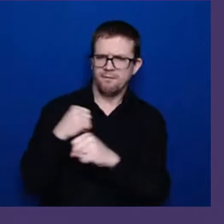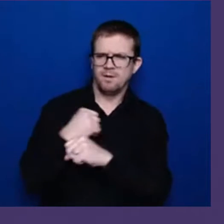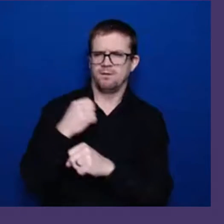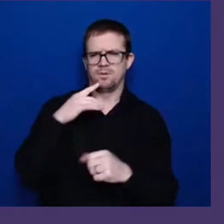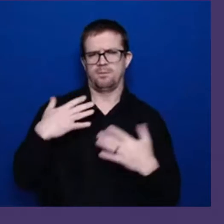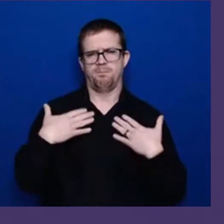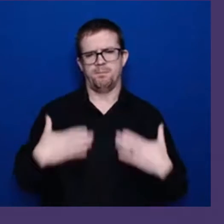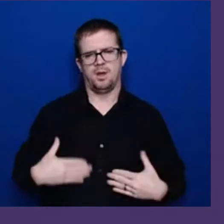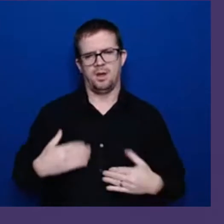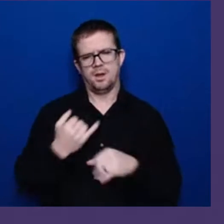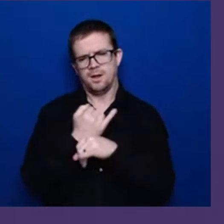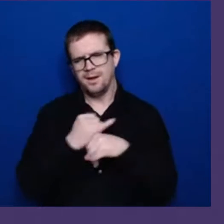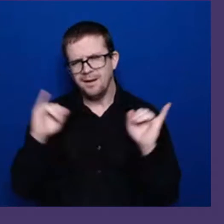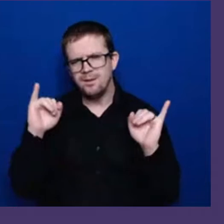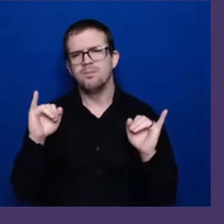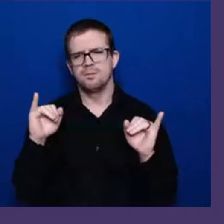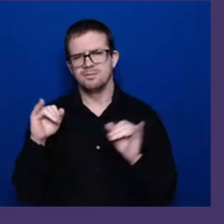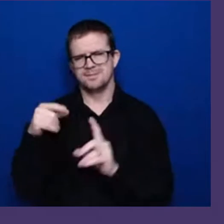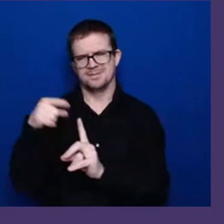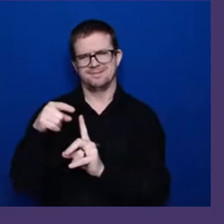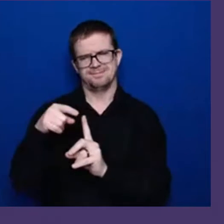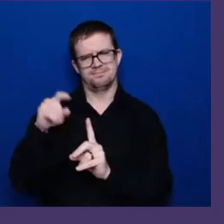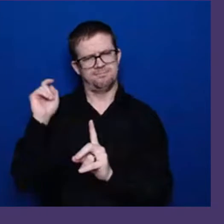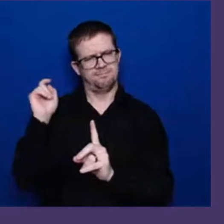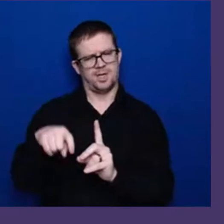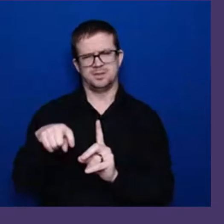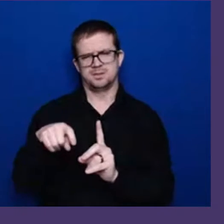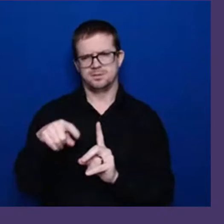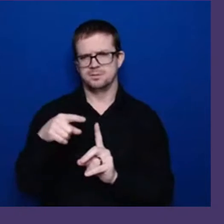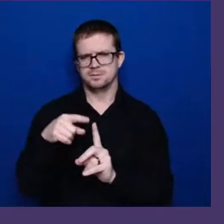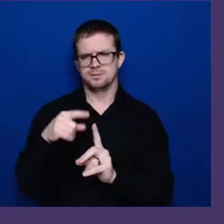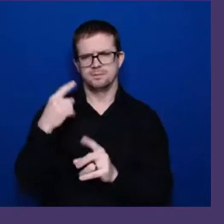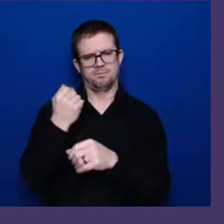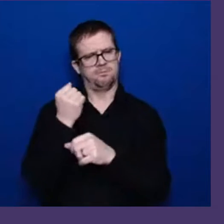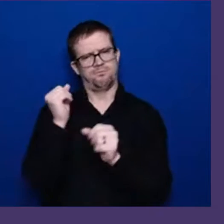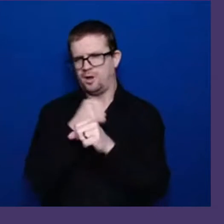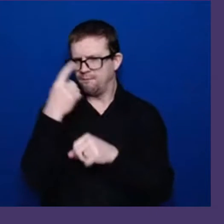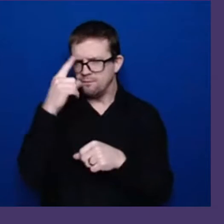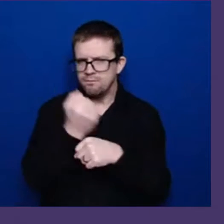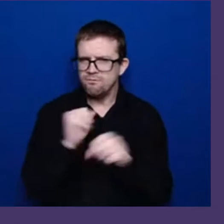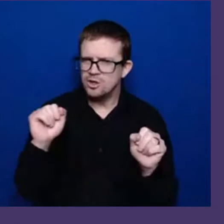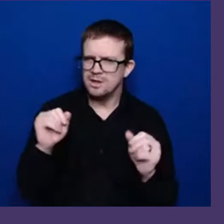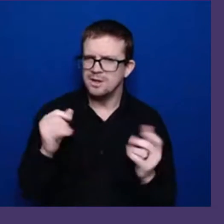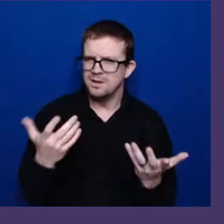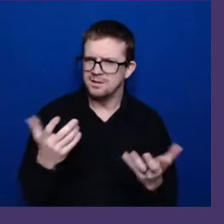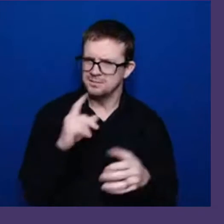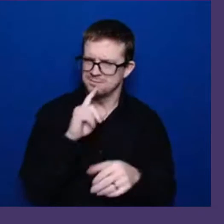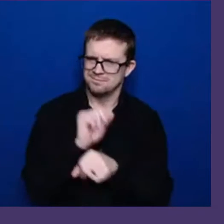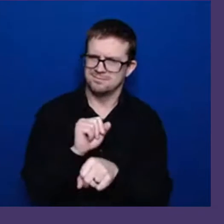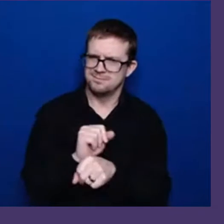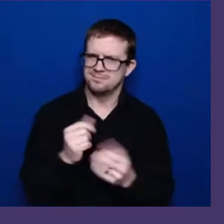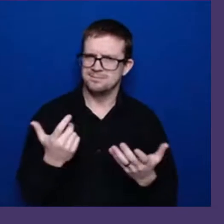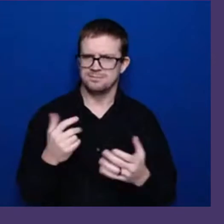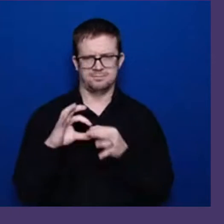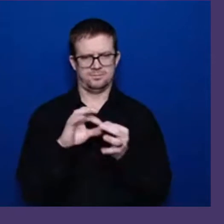It has fought for freedom, quite literally, when it comes to our communities. There's a relationship between